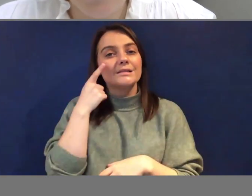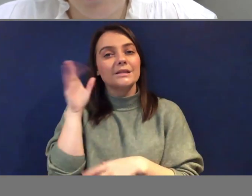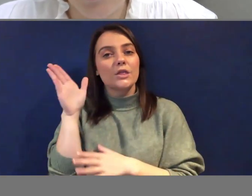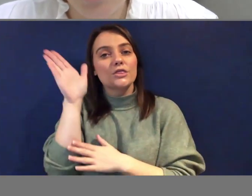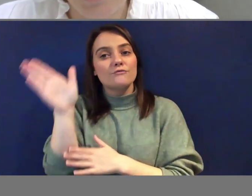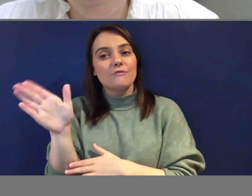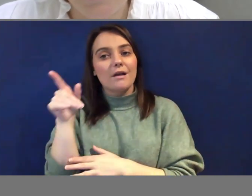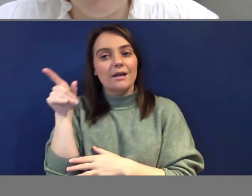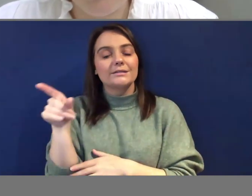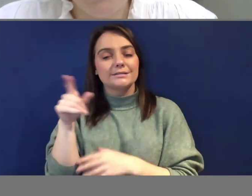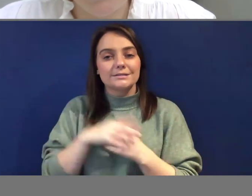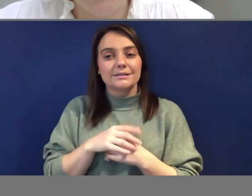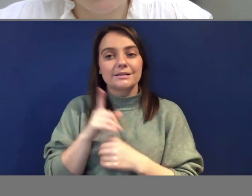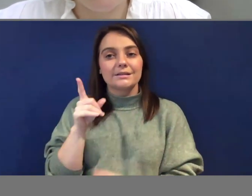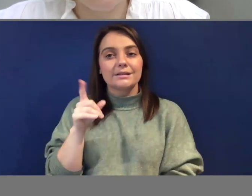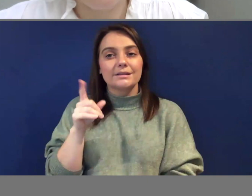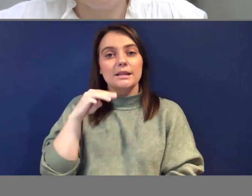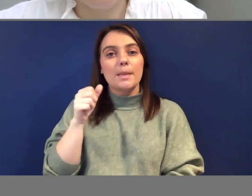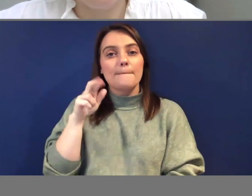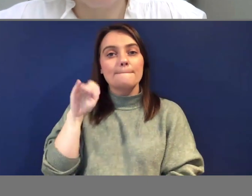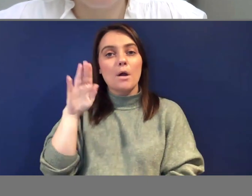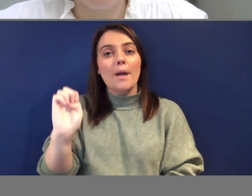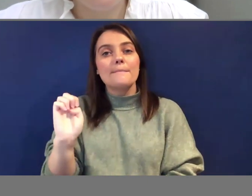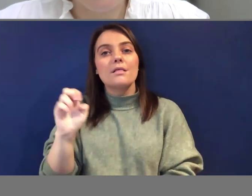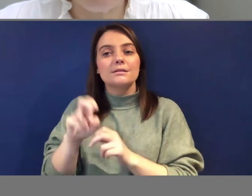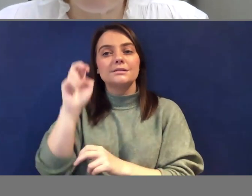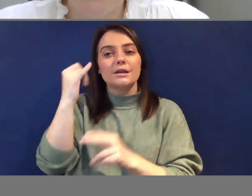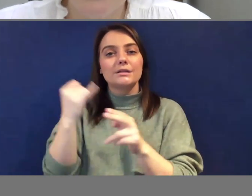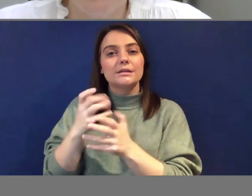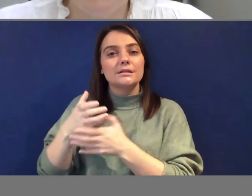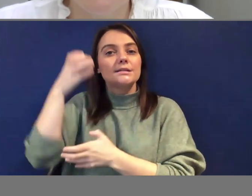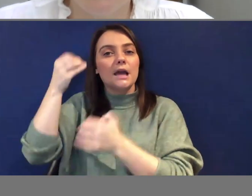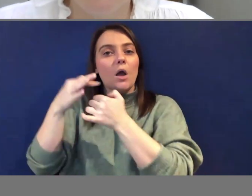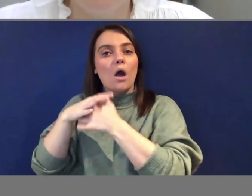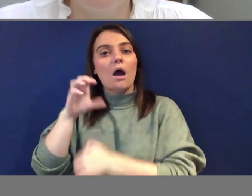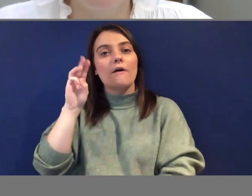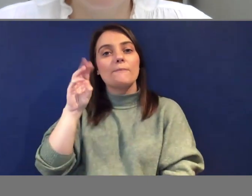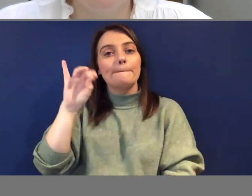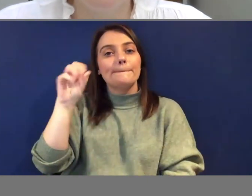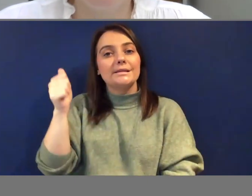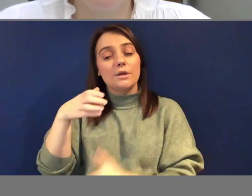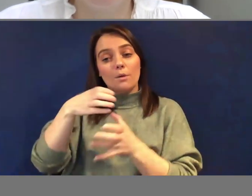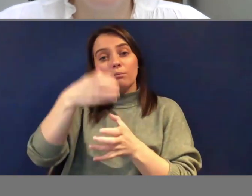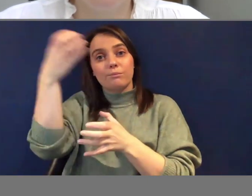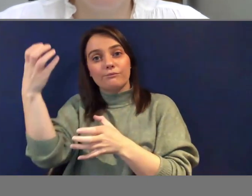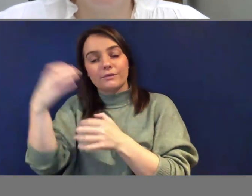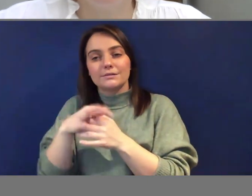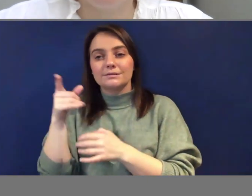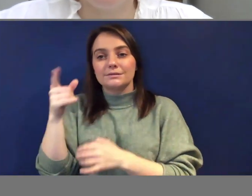the screen which is the marble stairs in the Tower of Pisa so it's curving around as it comes up the tower